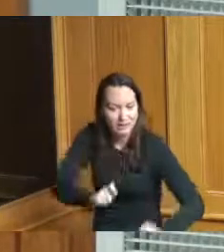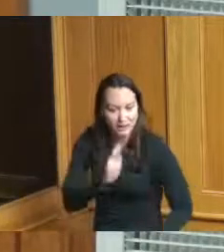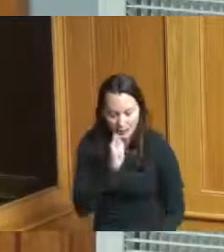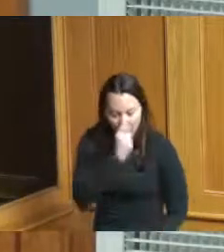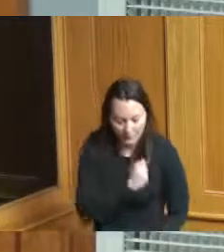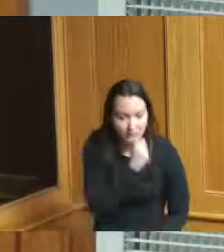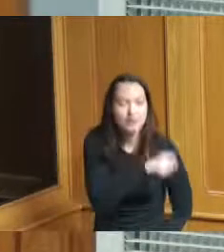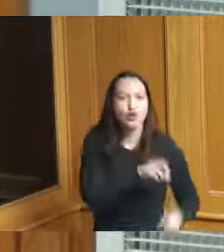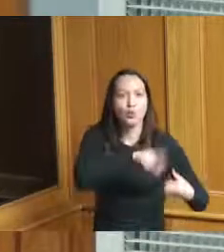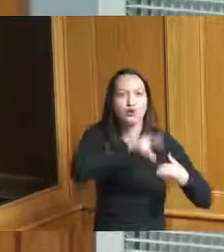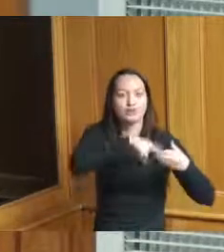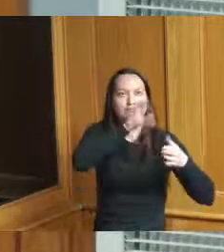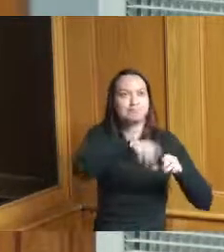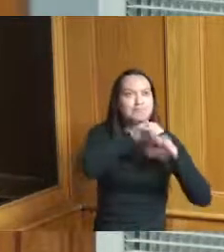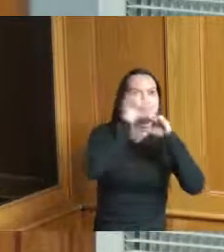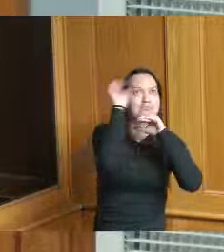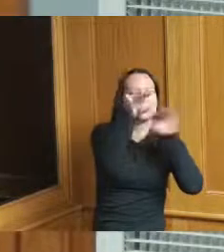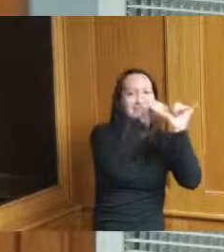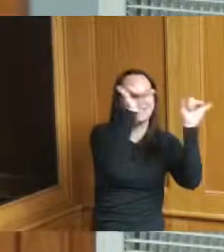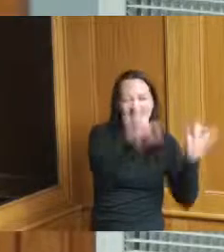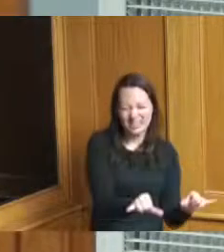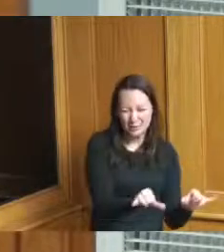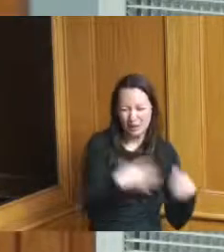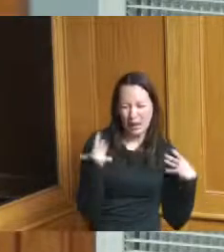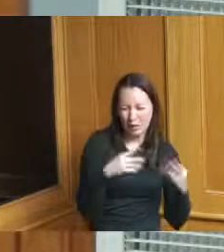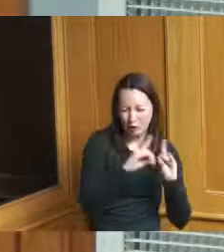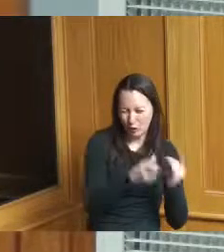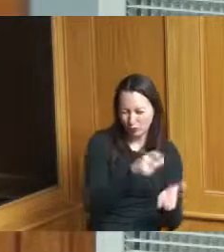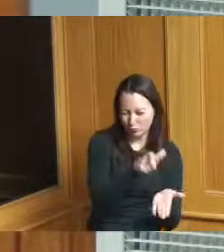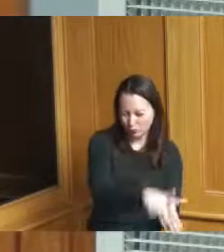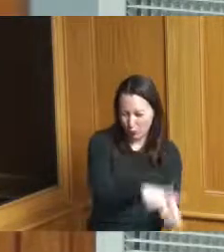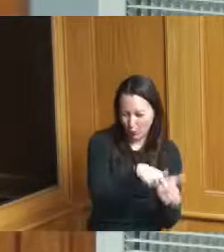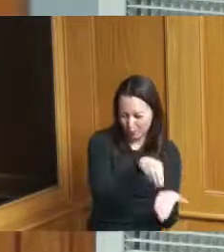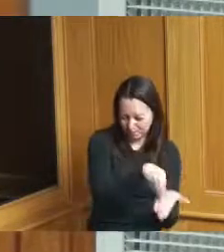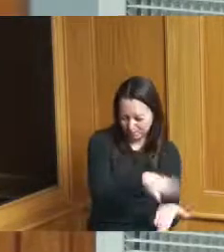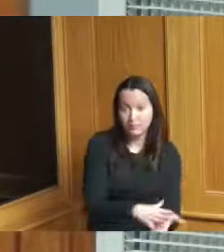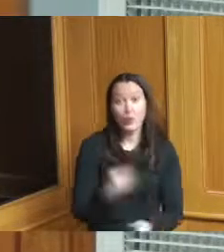system and is reported to the health department but any of the other at-home test kits that you're